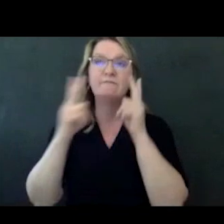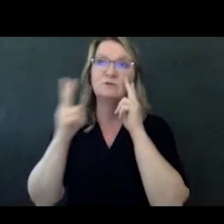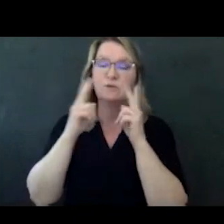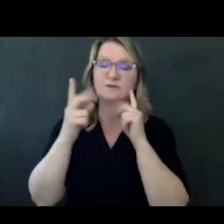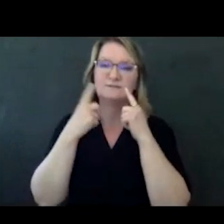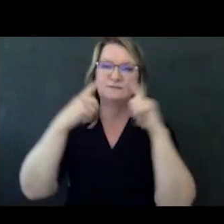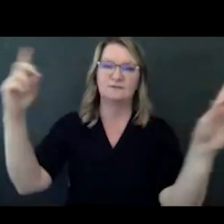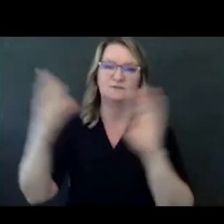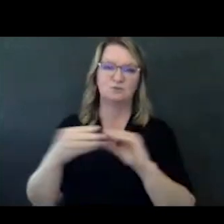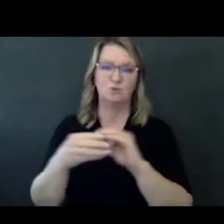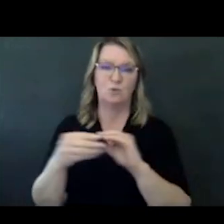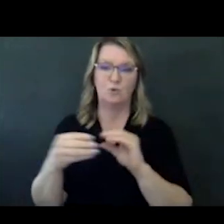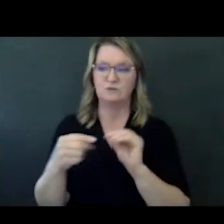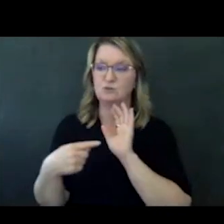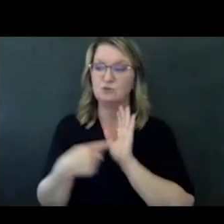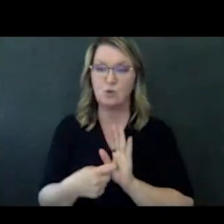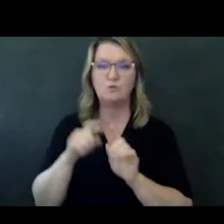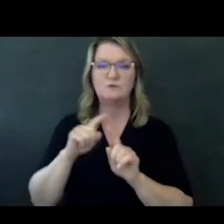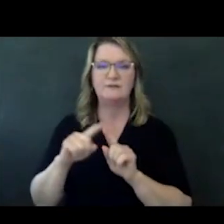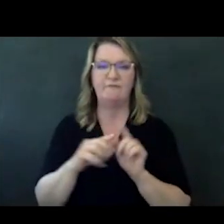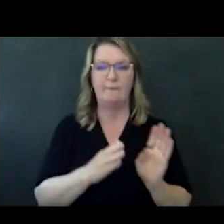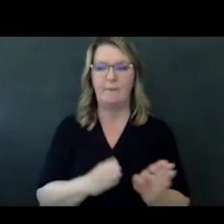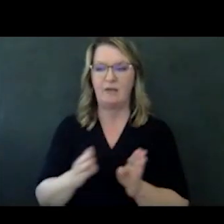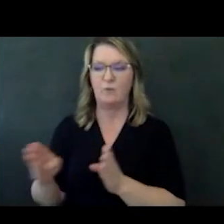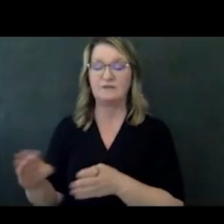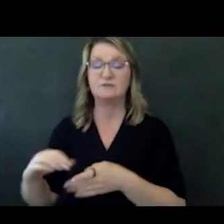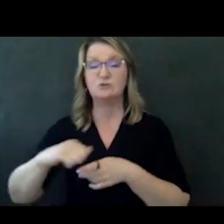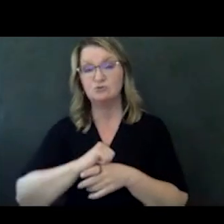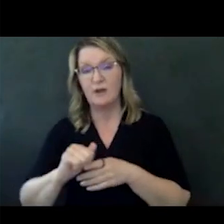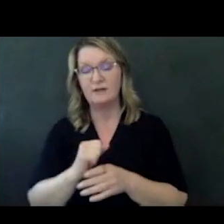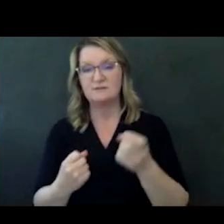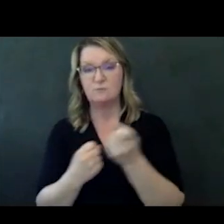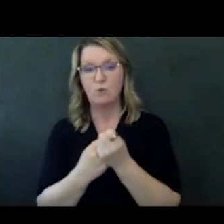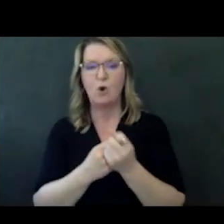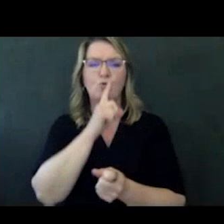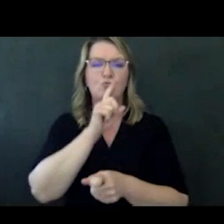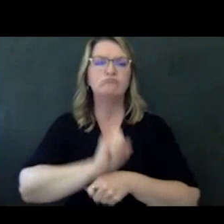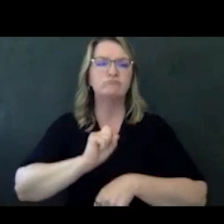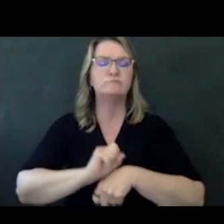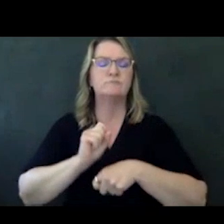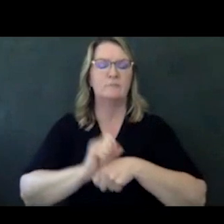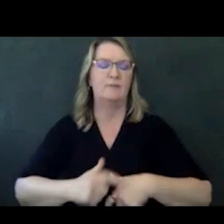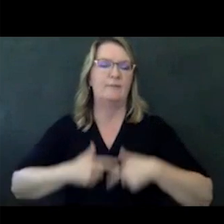showcase employment pathways, training supports, and real -life job outcomes and success stories.